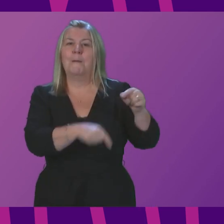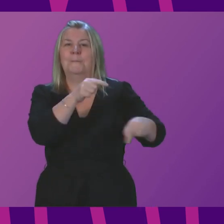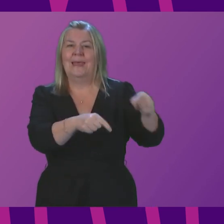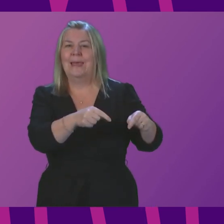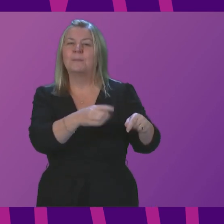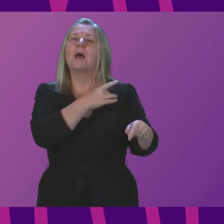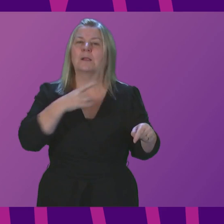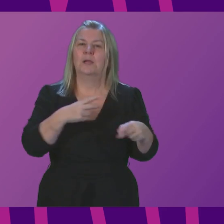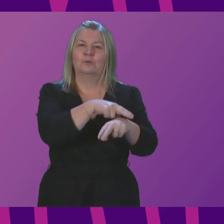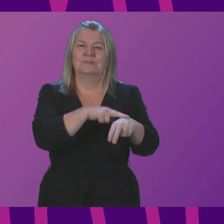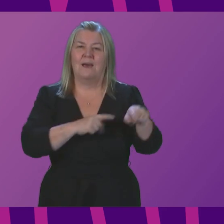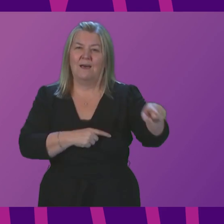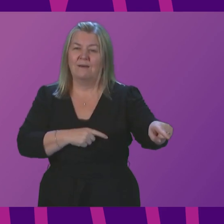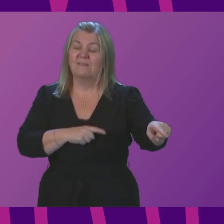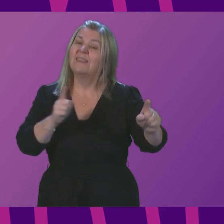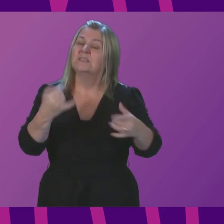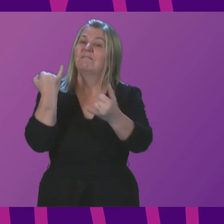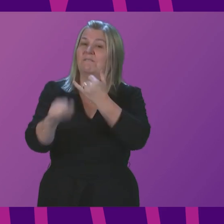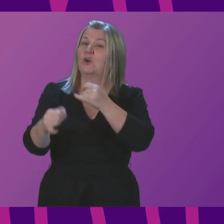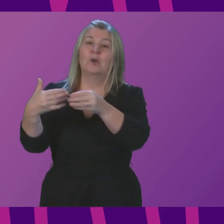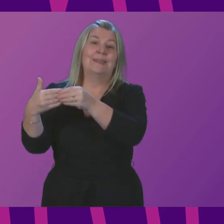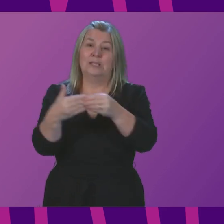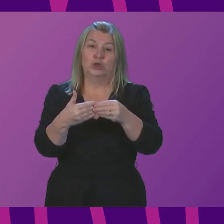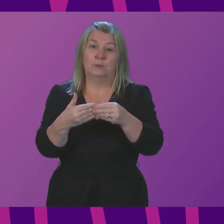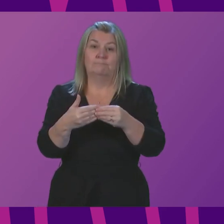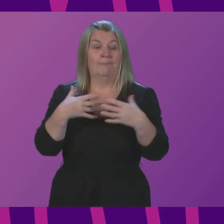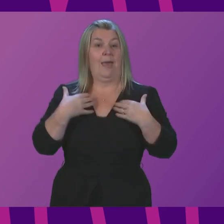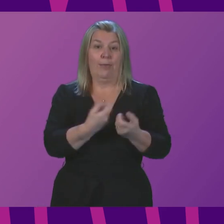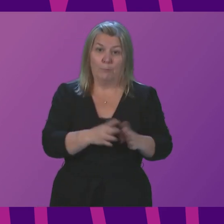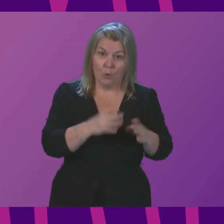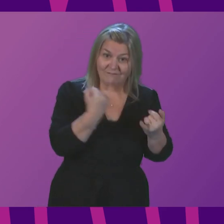is a failure of leadership. The health board has failed, the Scottish Government oversight